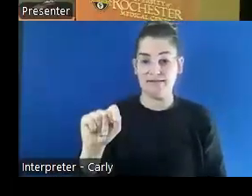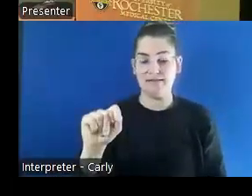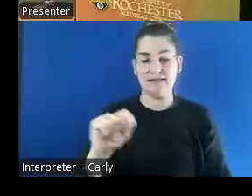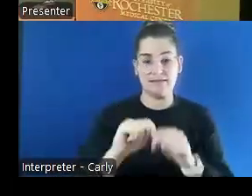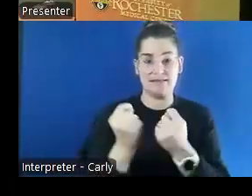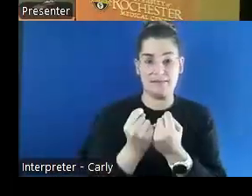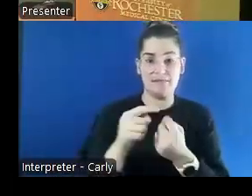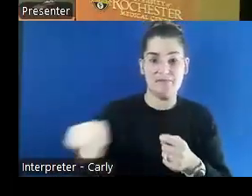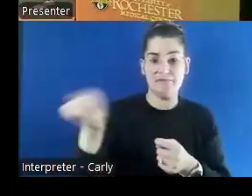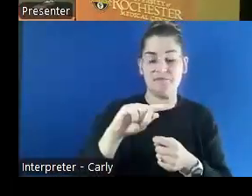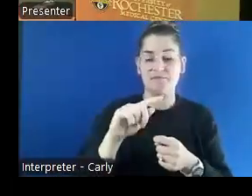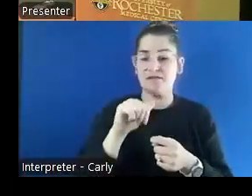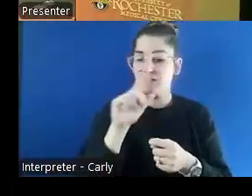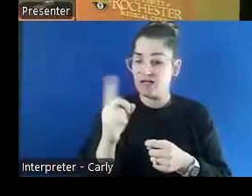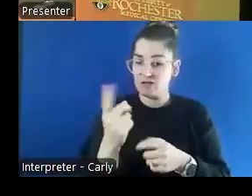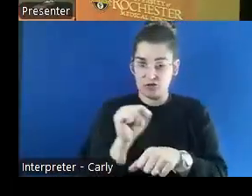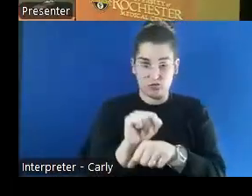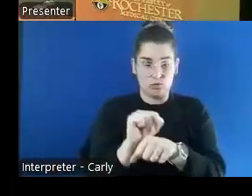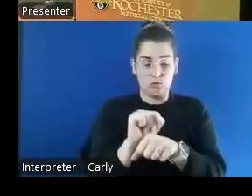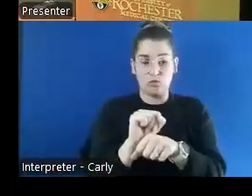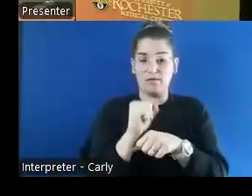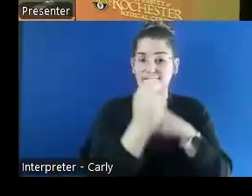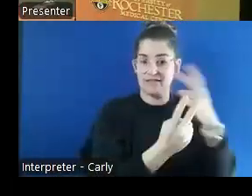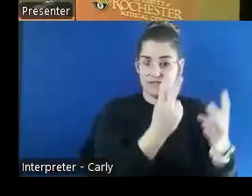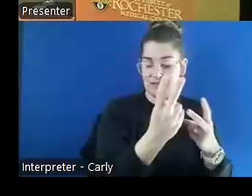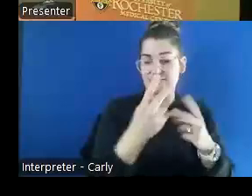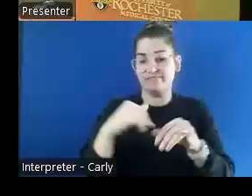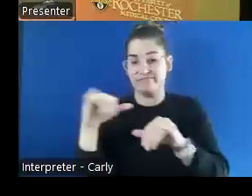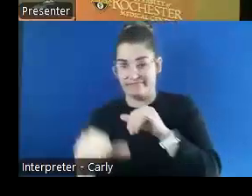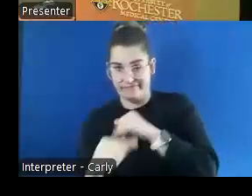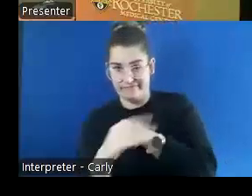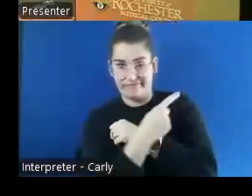is that not only do they work on the inpatient side and on the out patient side but they're also